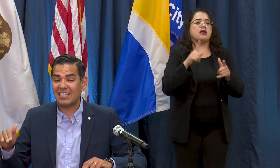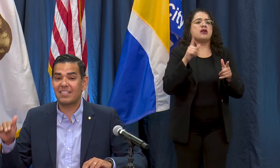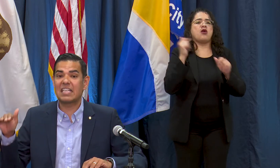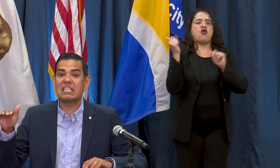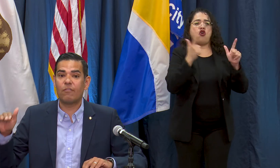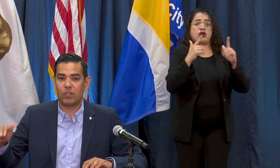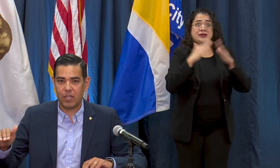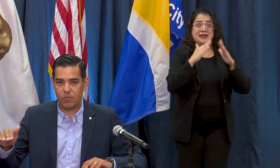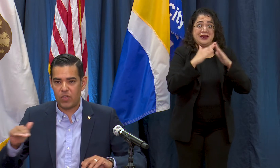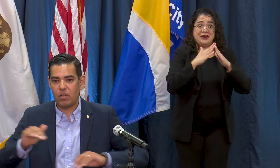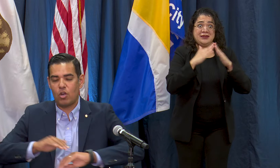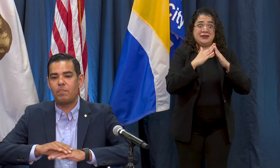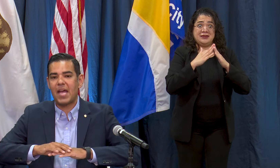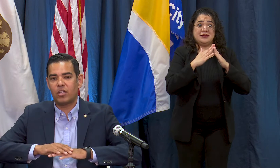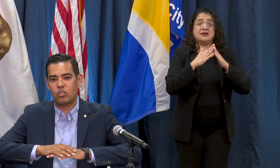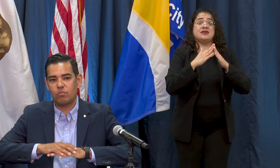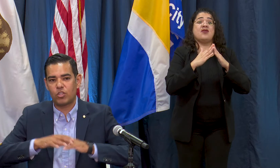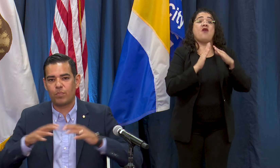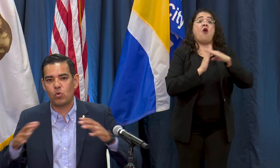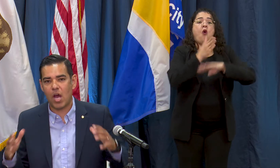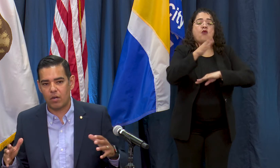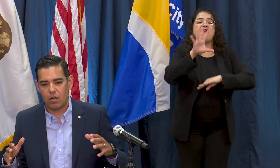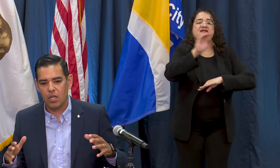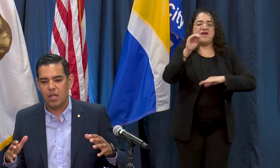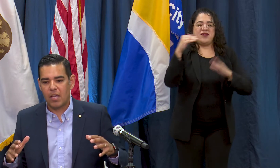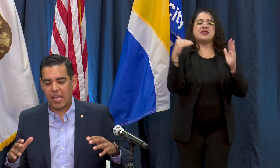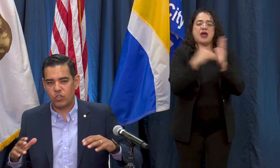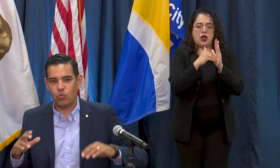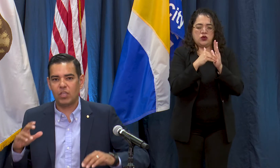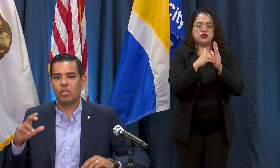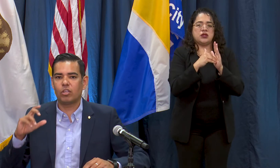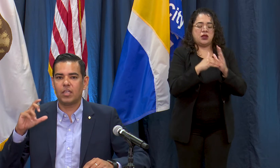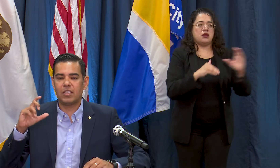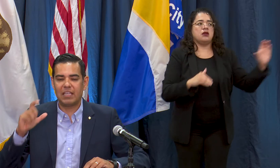significant. Their package is much broader and it's really looking to give